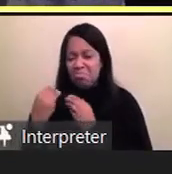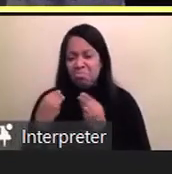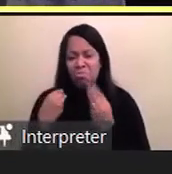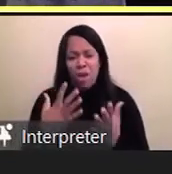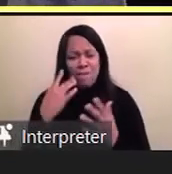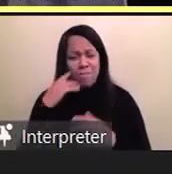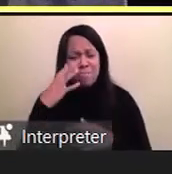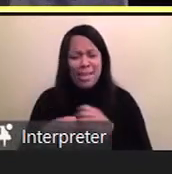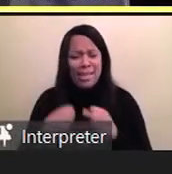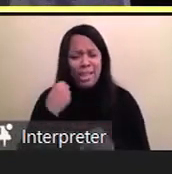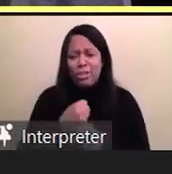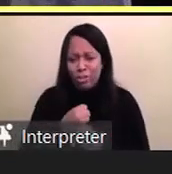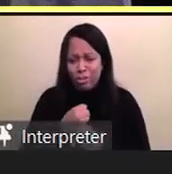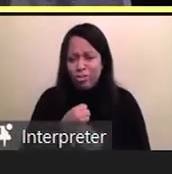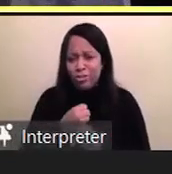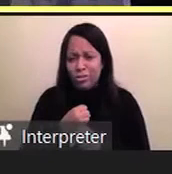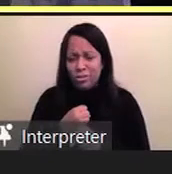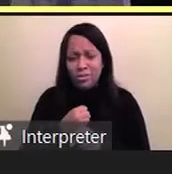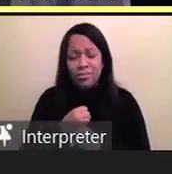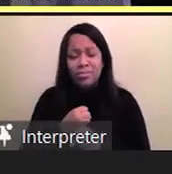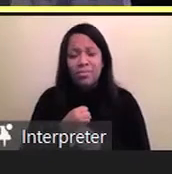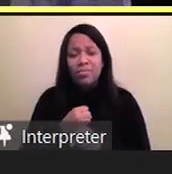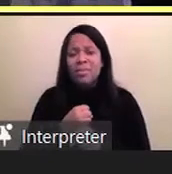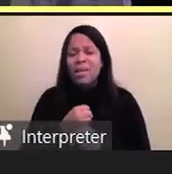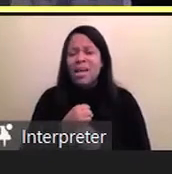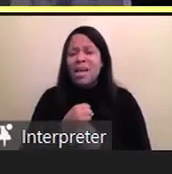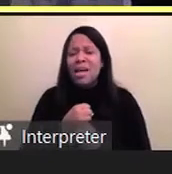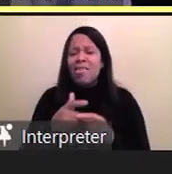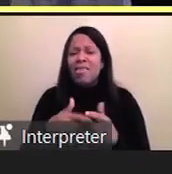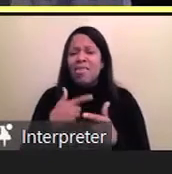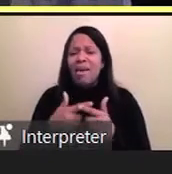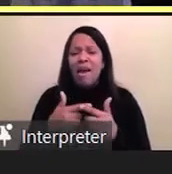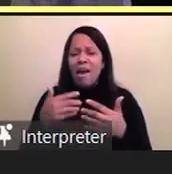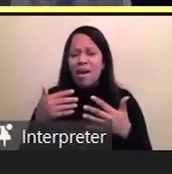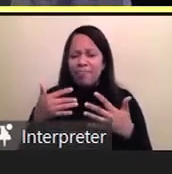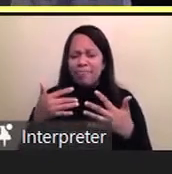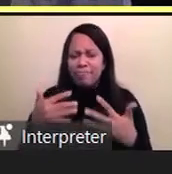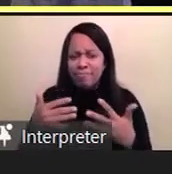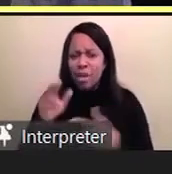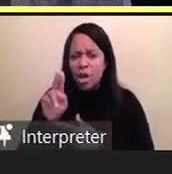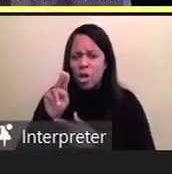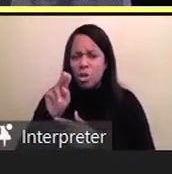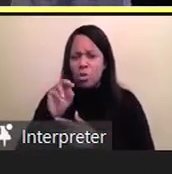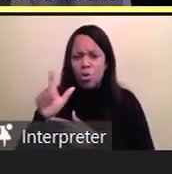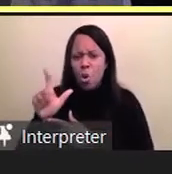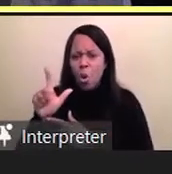At some point, Mr. Noll demanded that all of the intranet videos